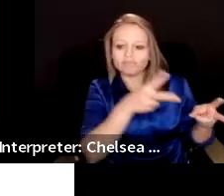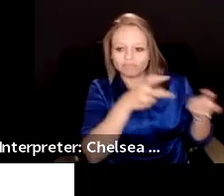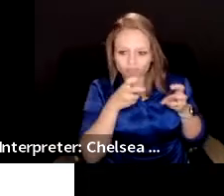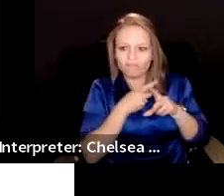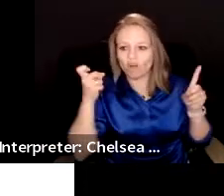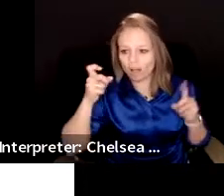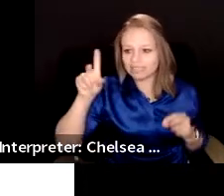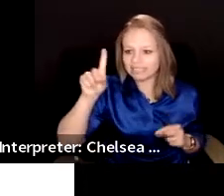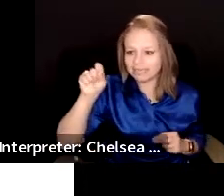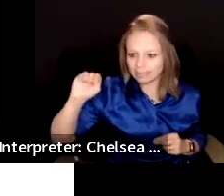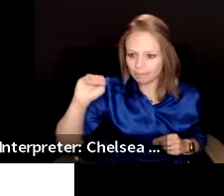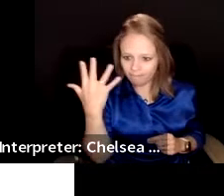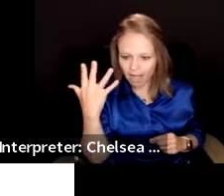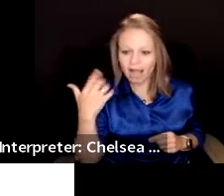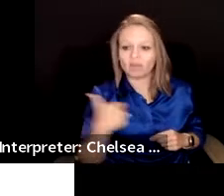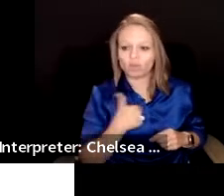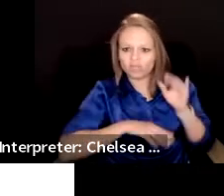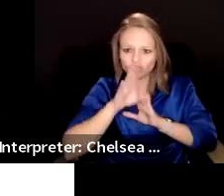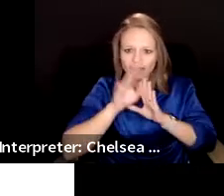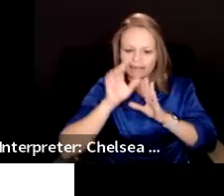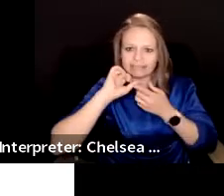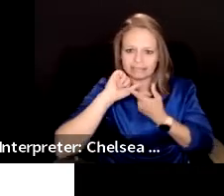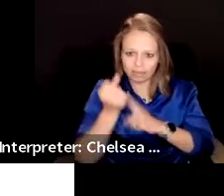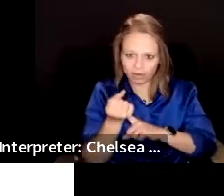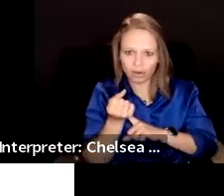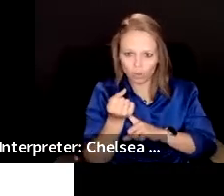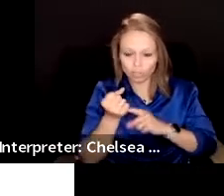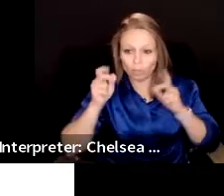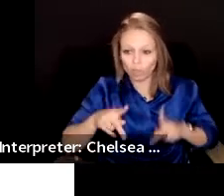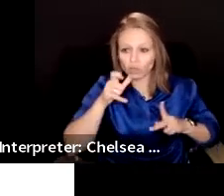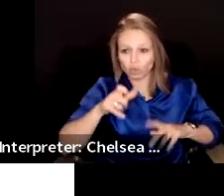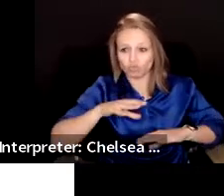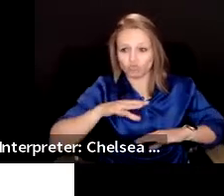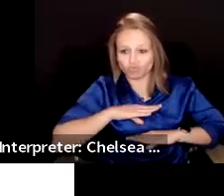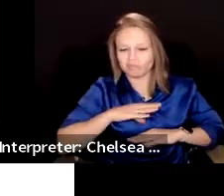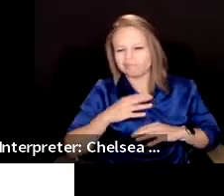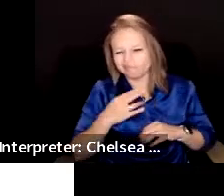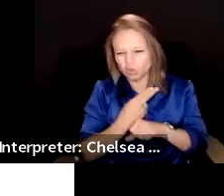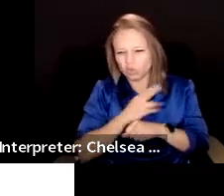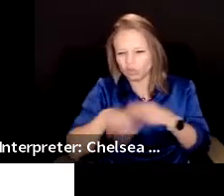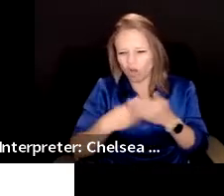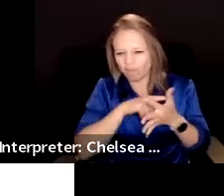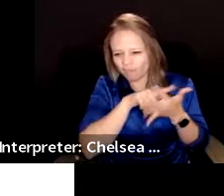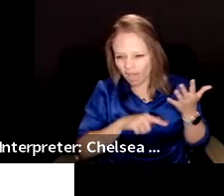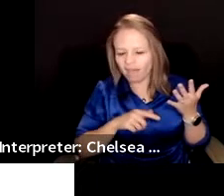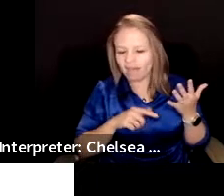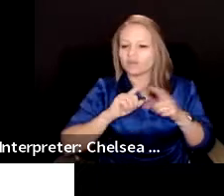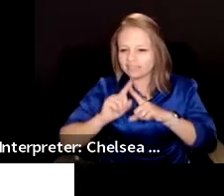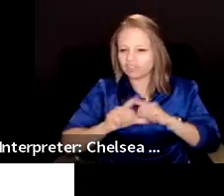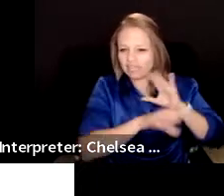in which a person had all of those characteristics but we never used the word addiction or substance use disorder